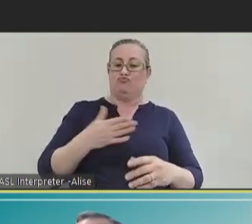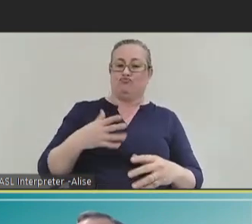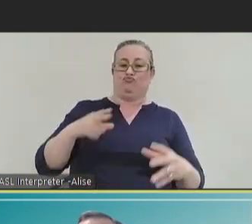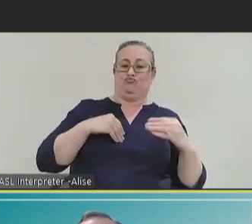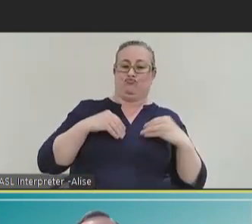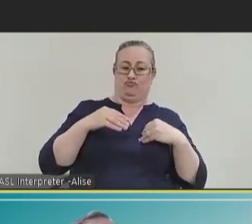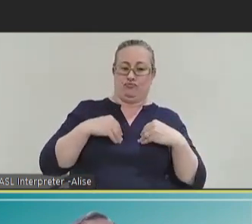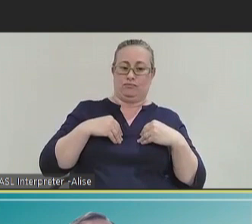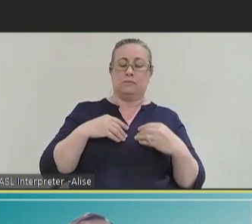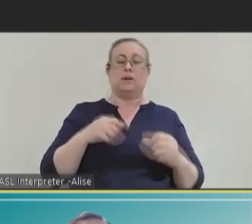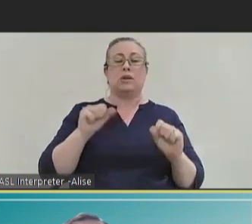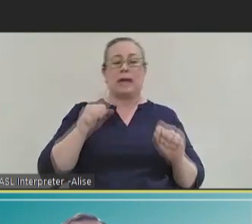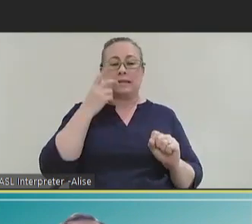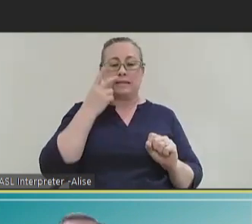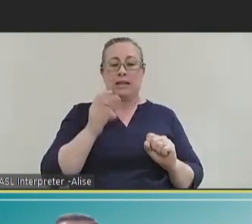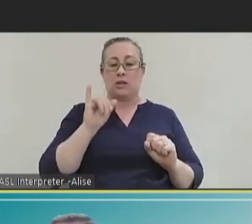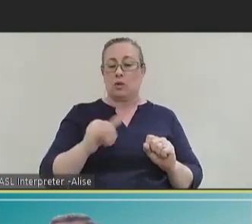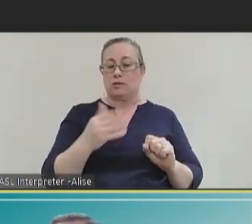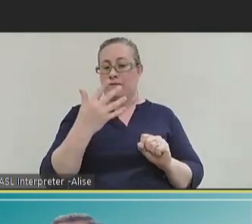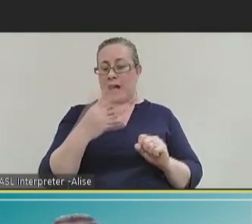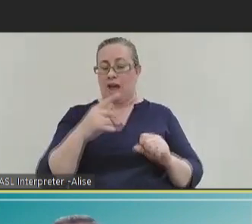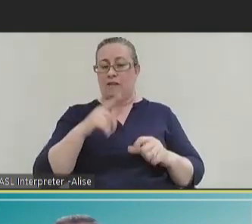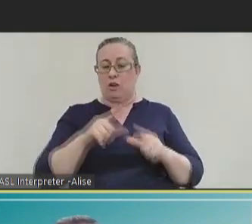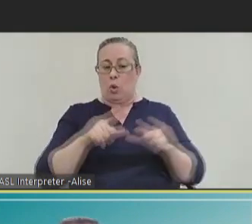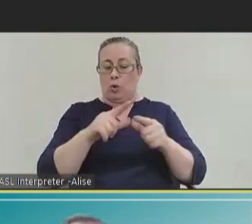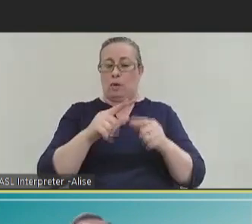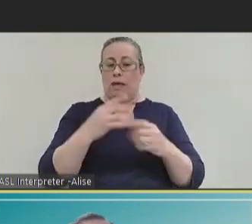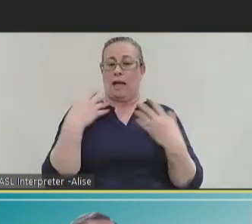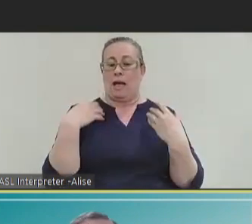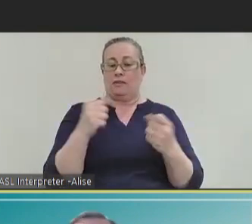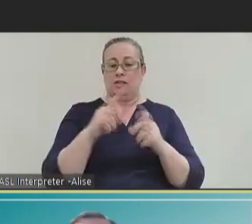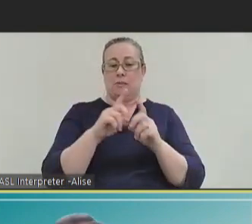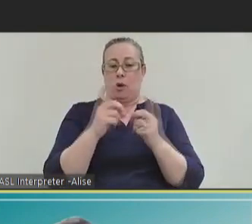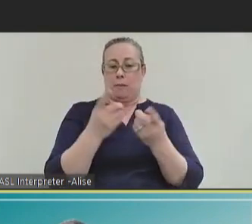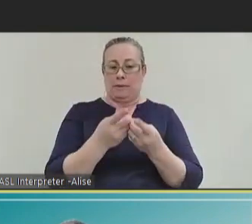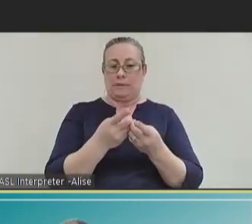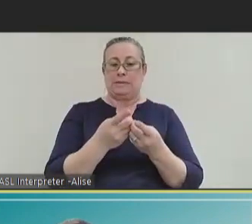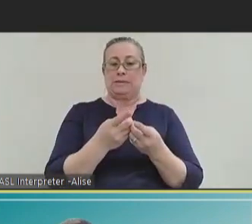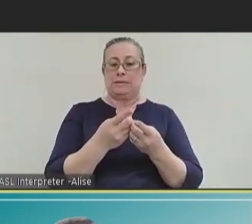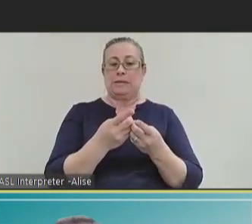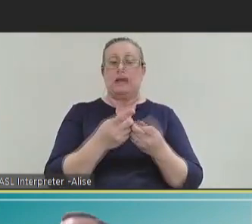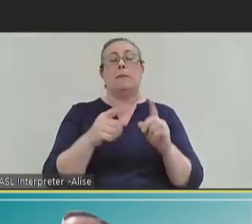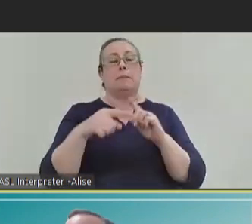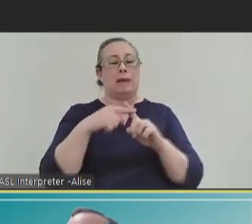see those five local health departments listed in our report as well as the press release.